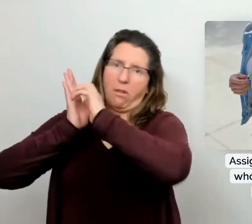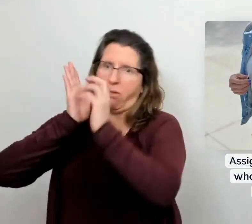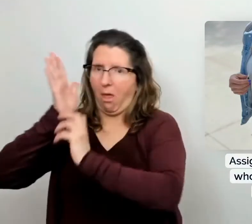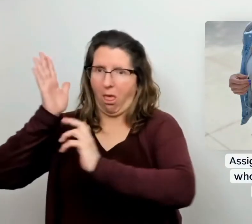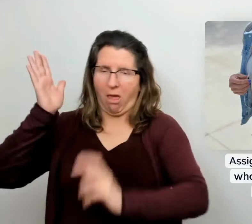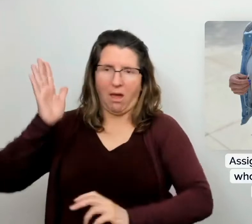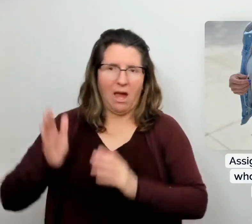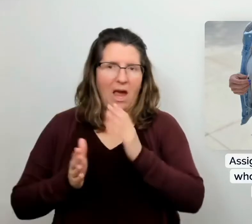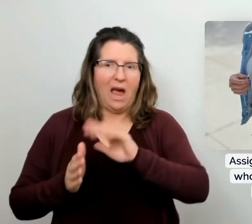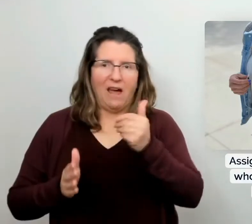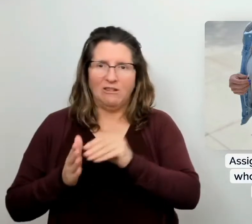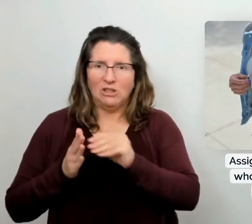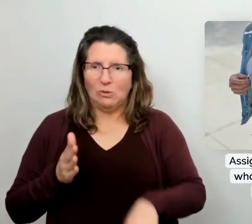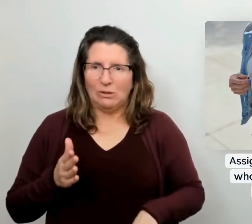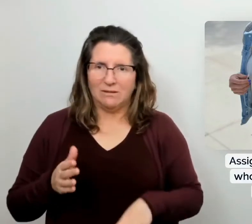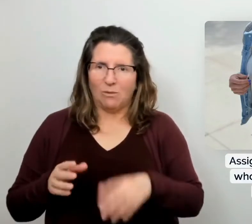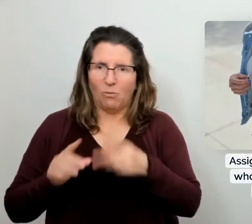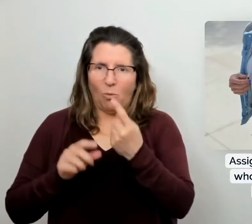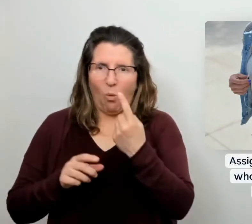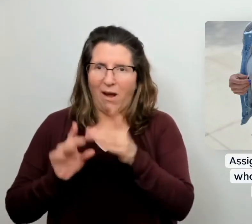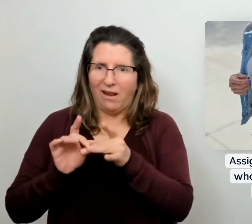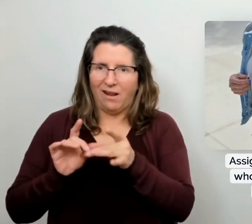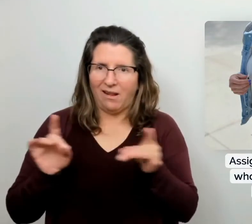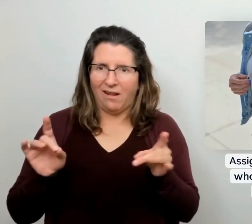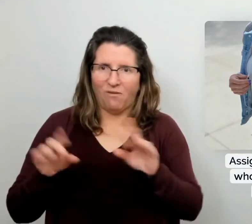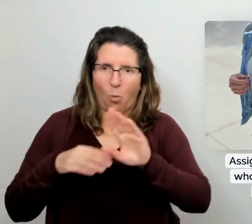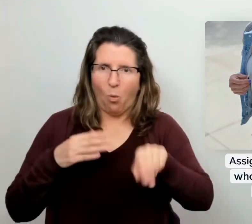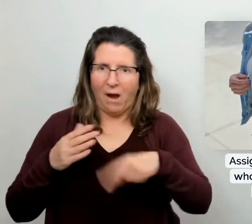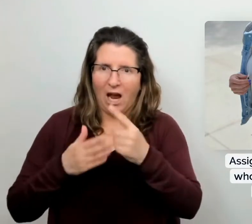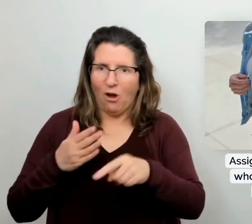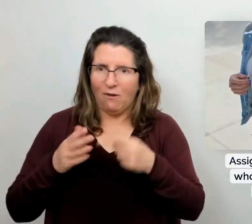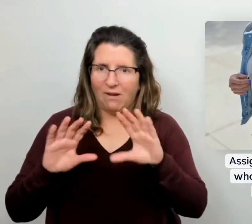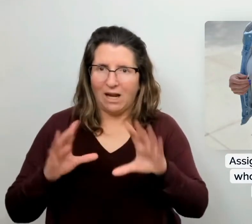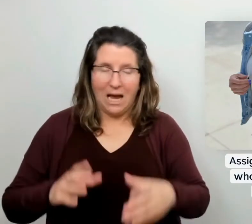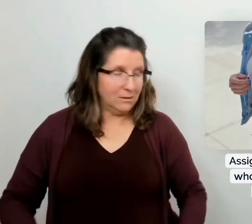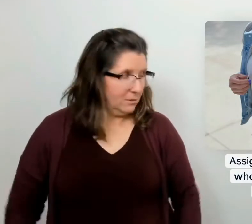Some students would take copious notes. Wonderful! Other students would have one line for an hour long class!